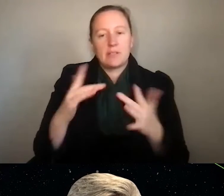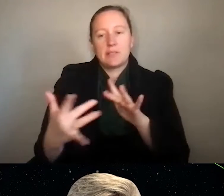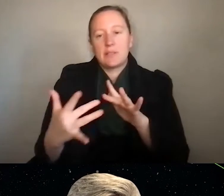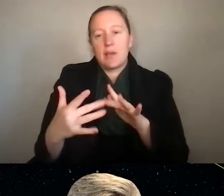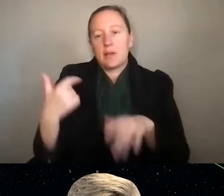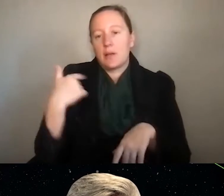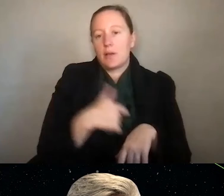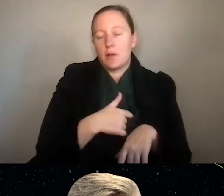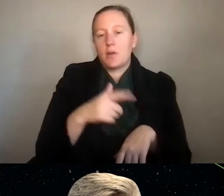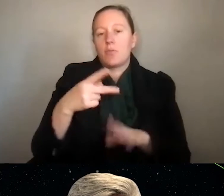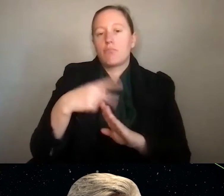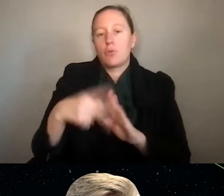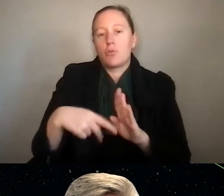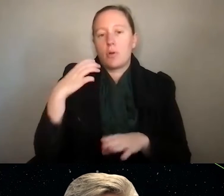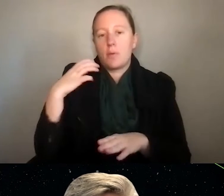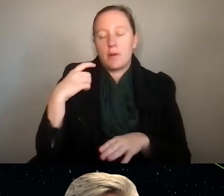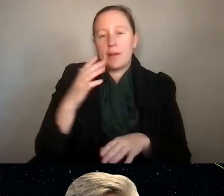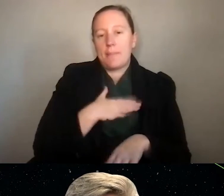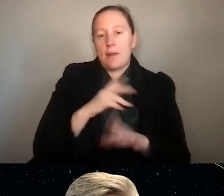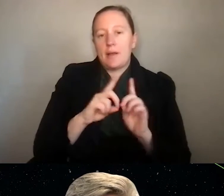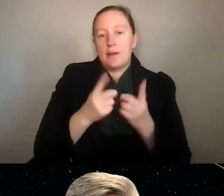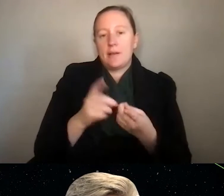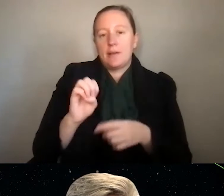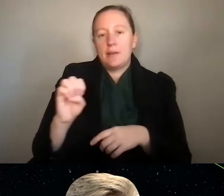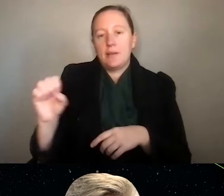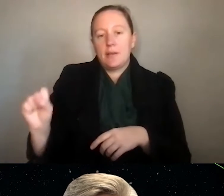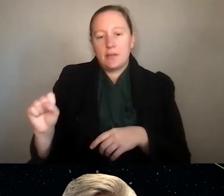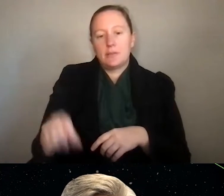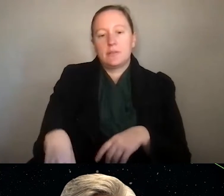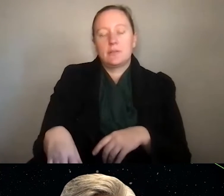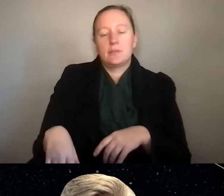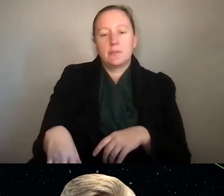to our program officers in our division, EES, which particularly have